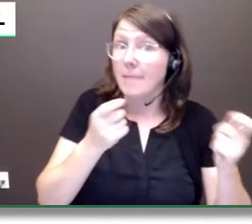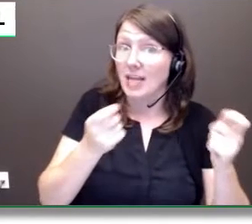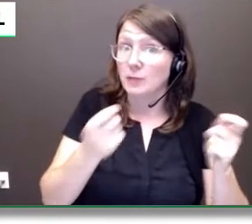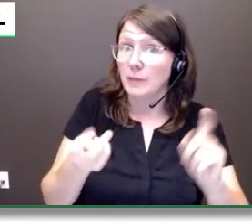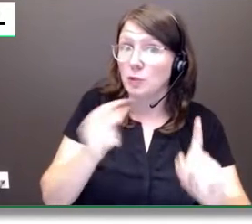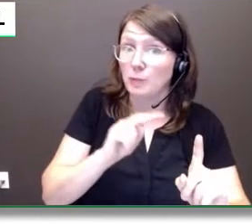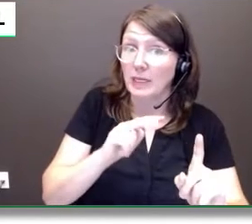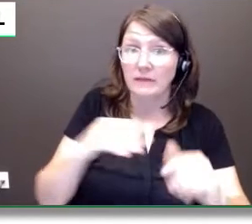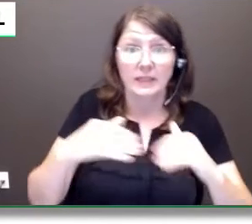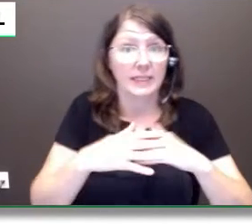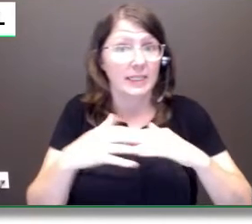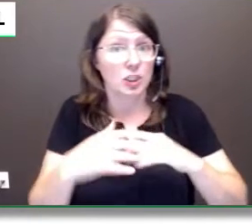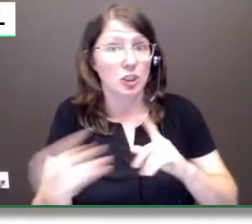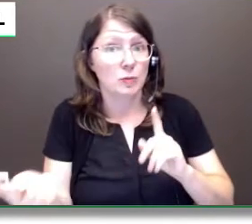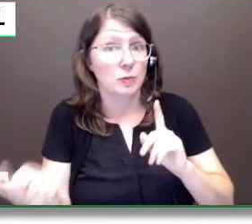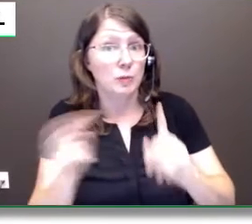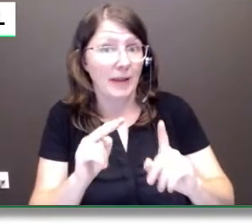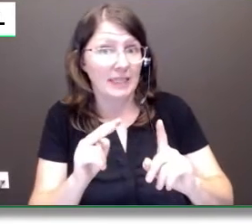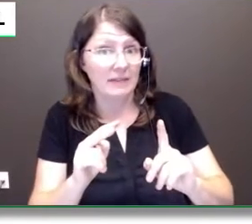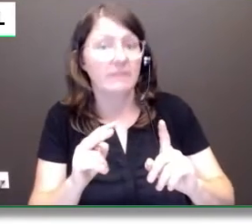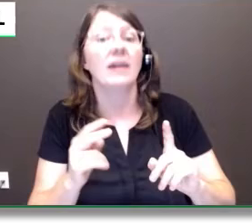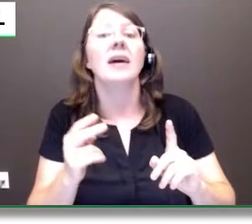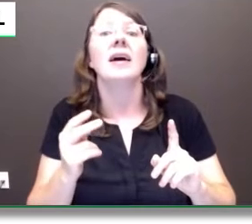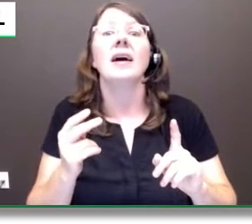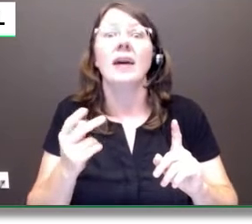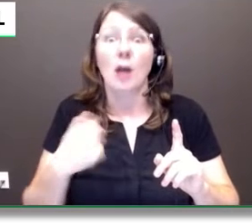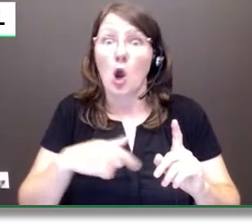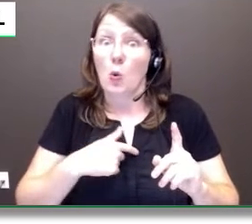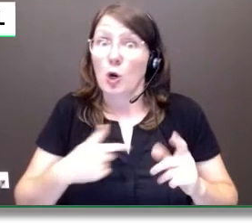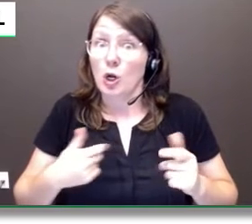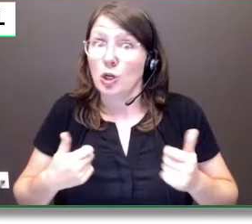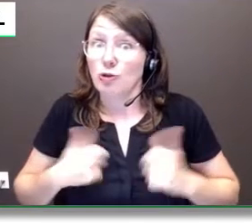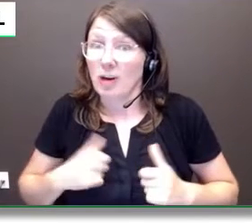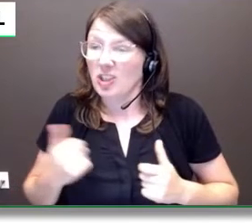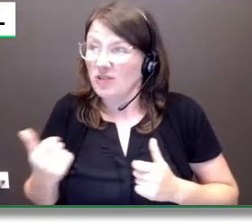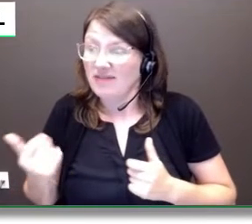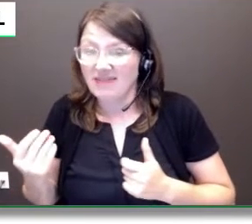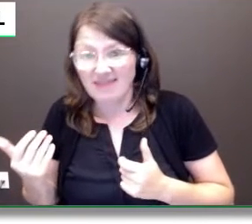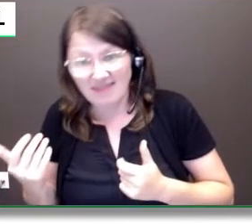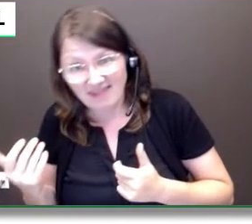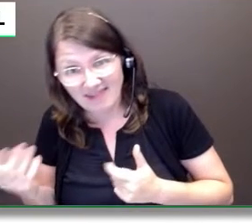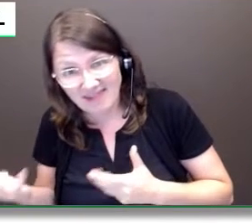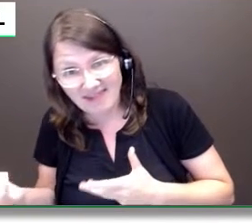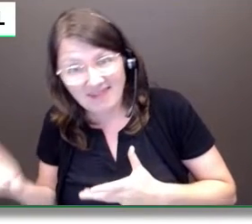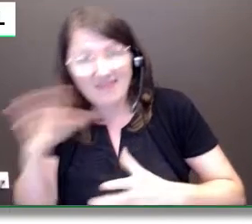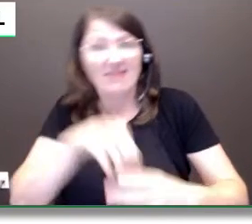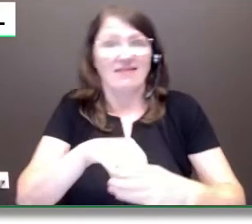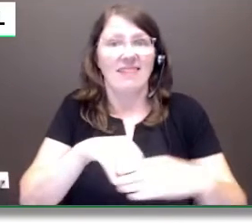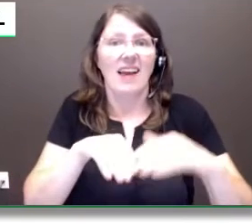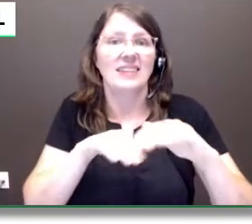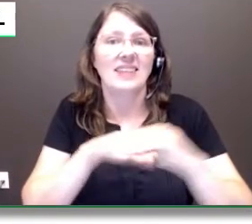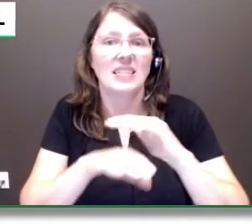having been a thought five or ten years ago. So funding is a huge huge issue for